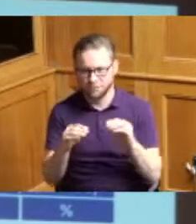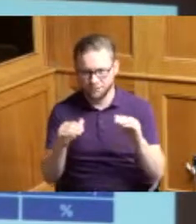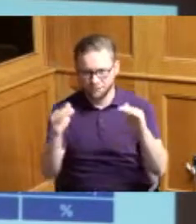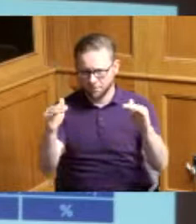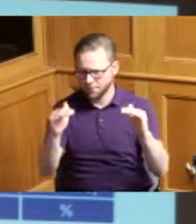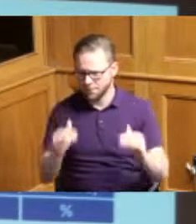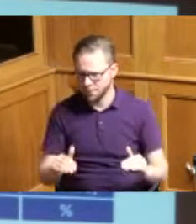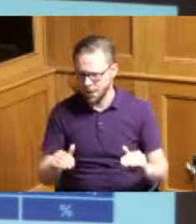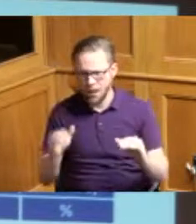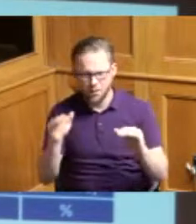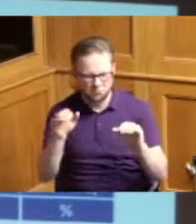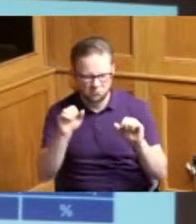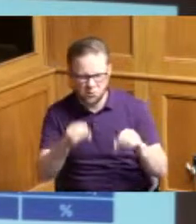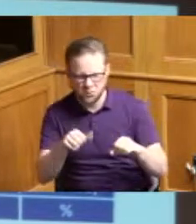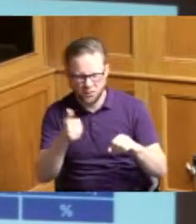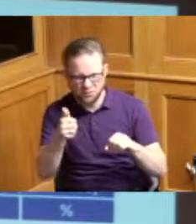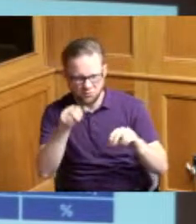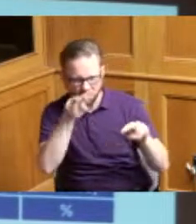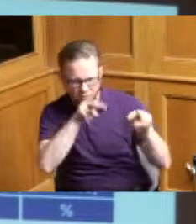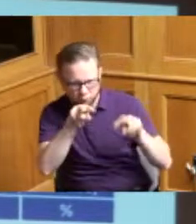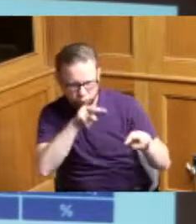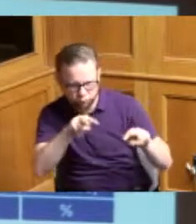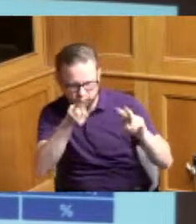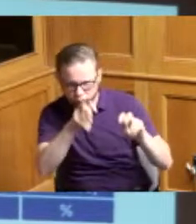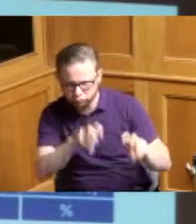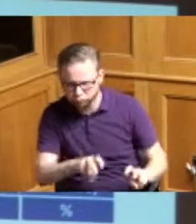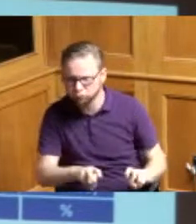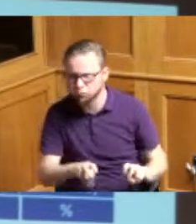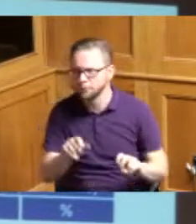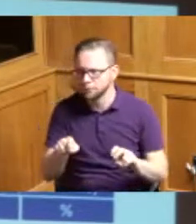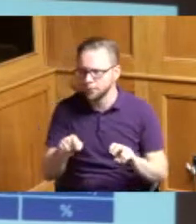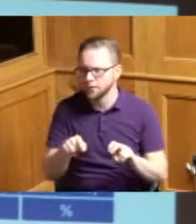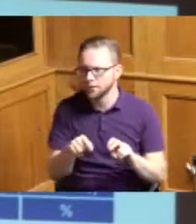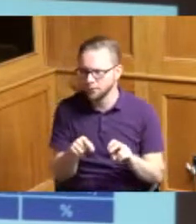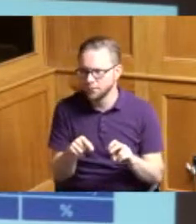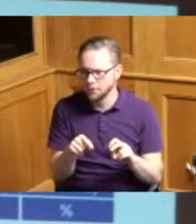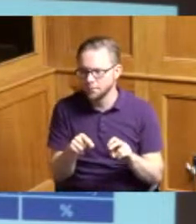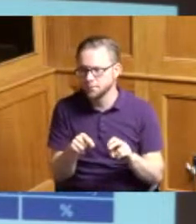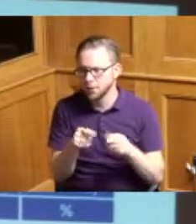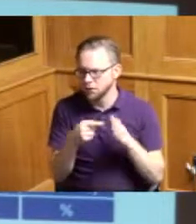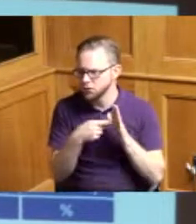little bit more but what this is showing is for a 5 8 two different customers both five